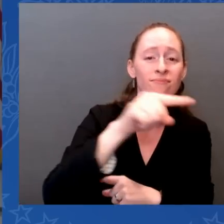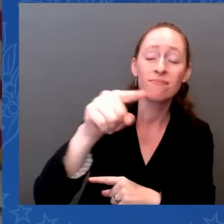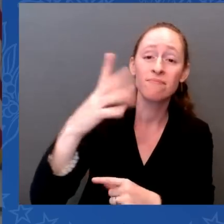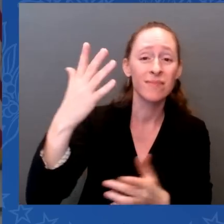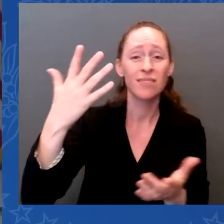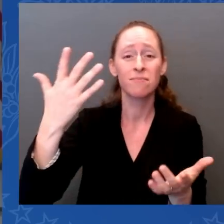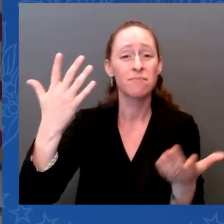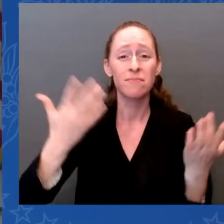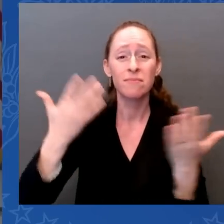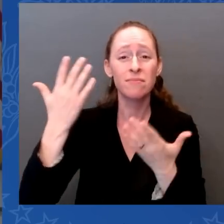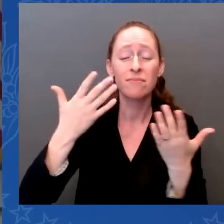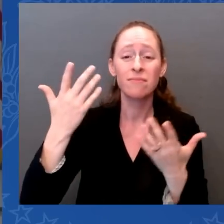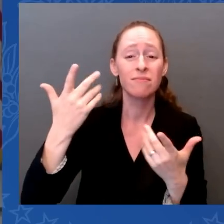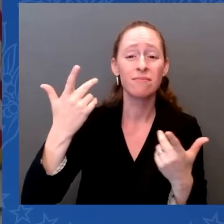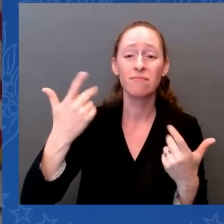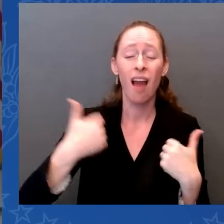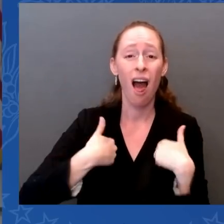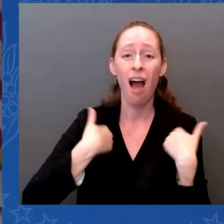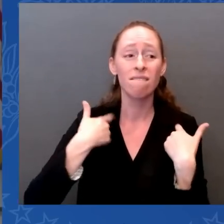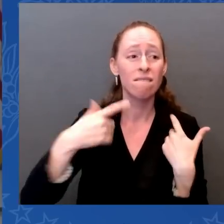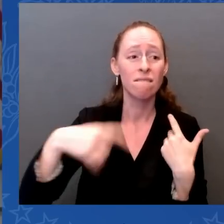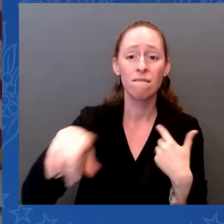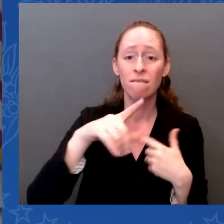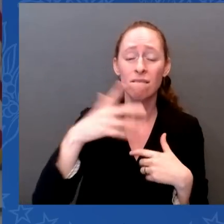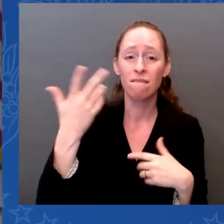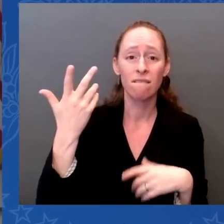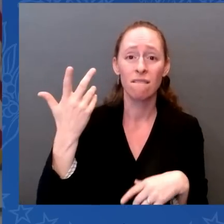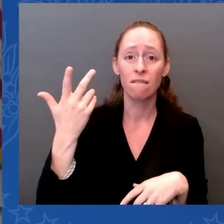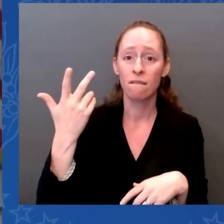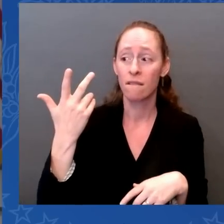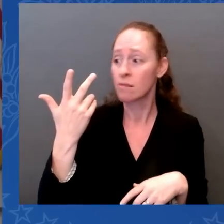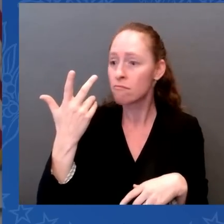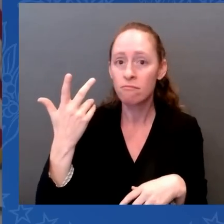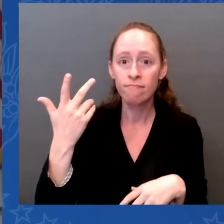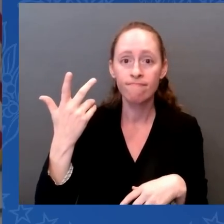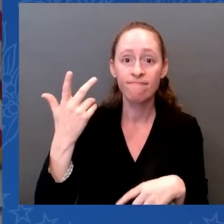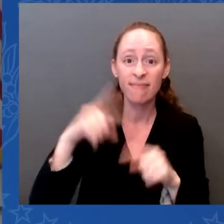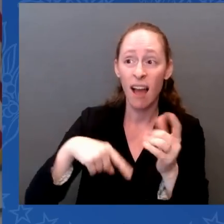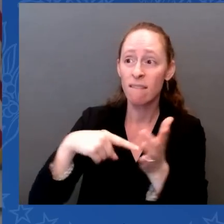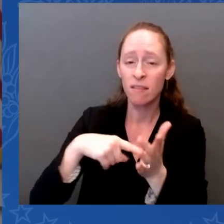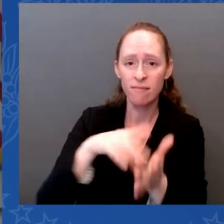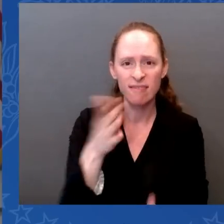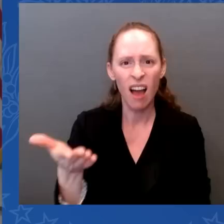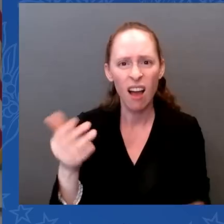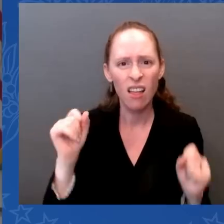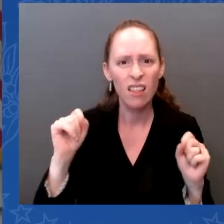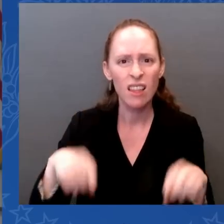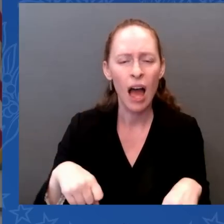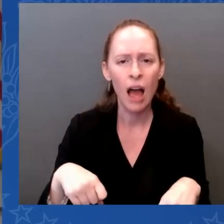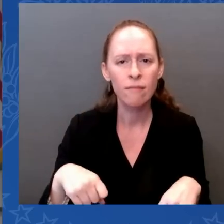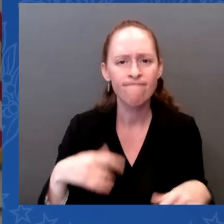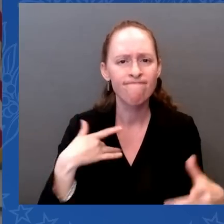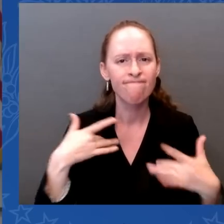This is why today I am honored, very honored to introduce a man who stood up to big pharma.